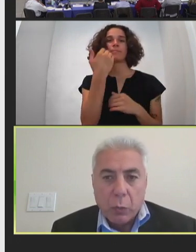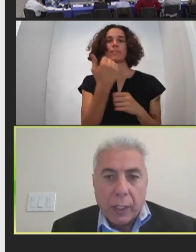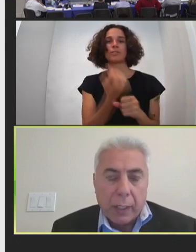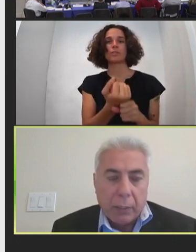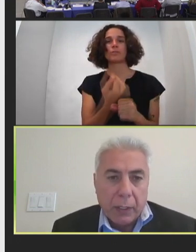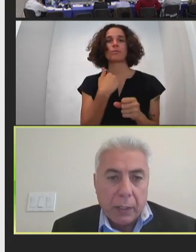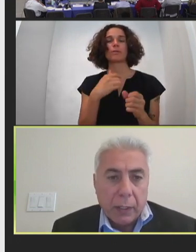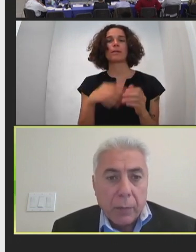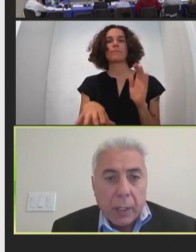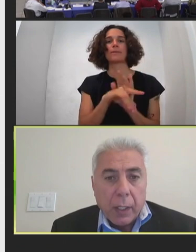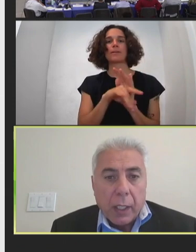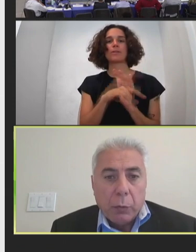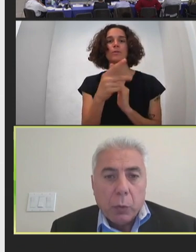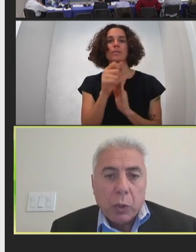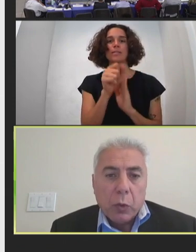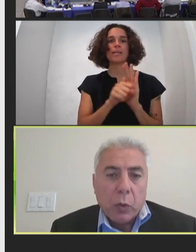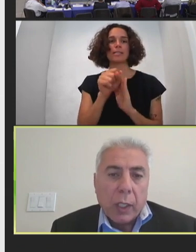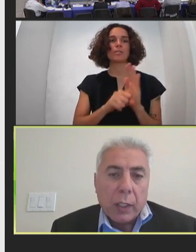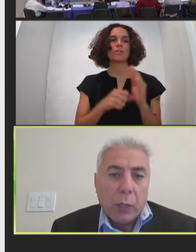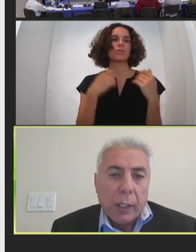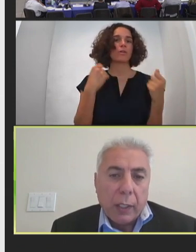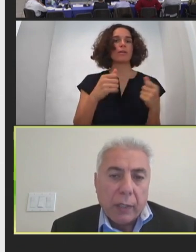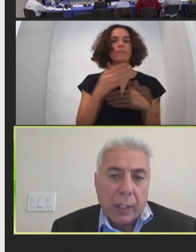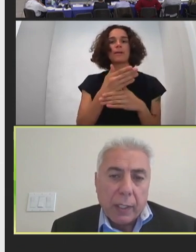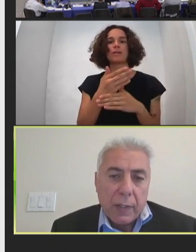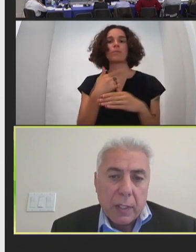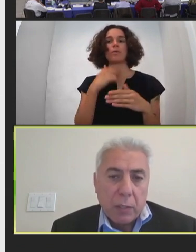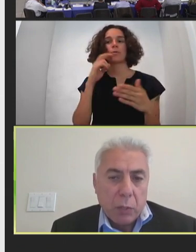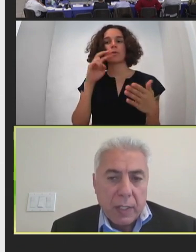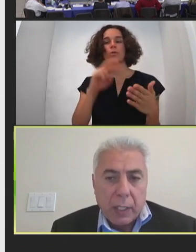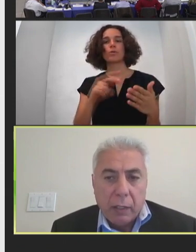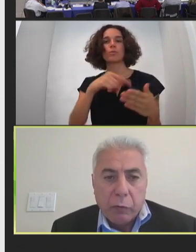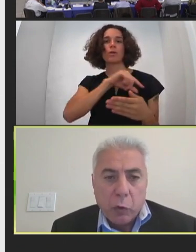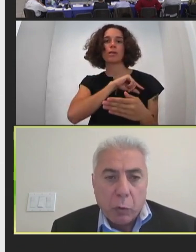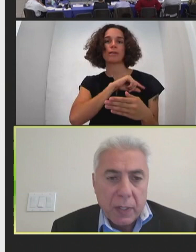weak, and median. And we wanted to look at qualitative analysis with key informants